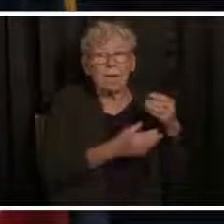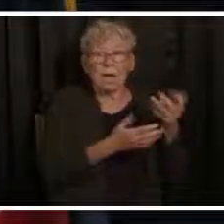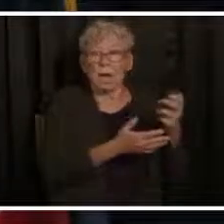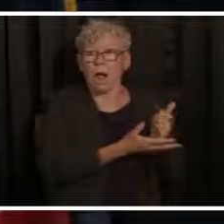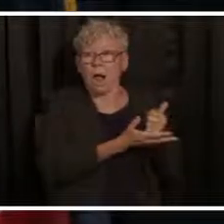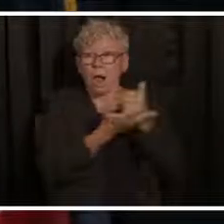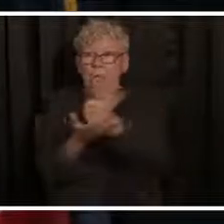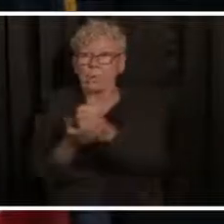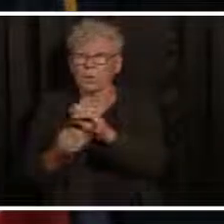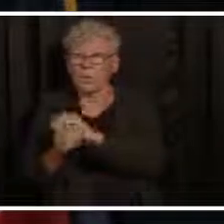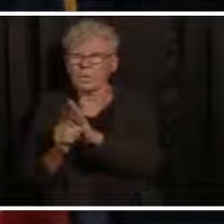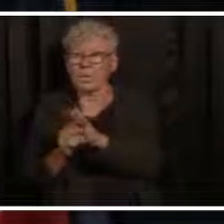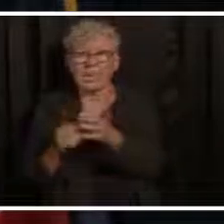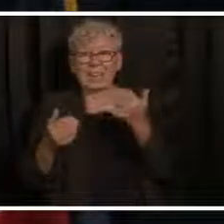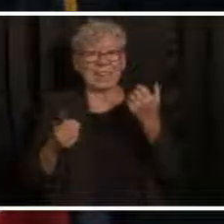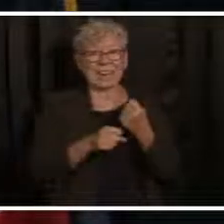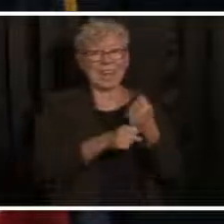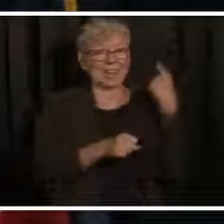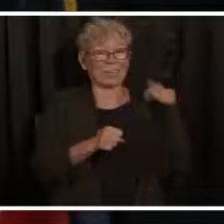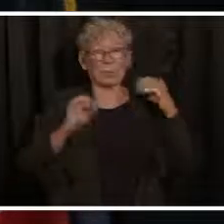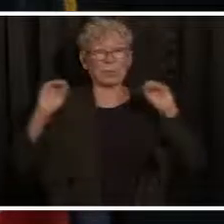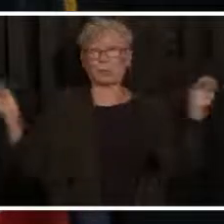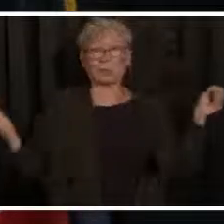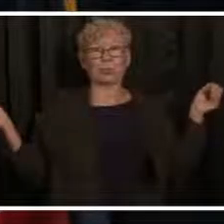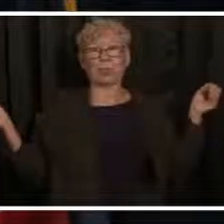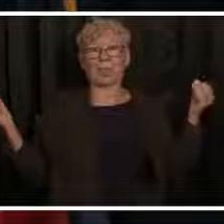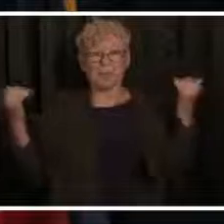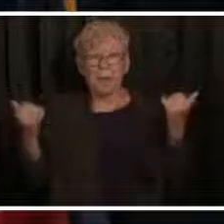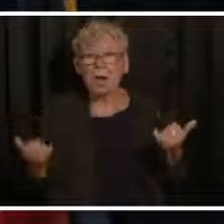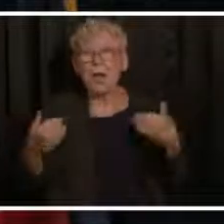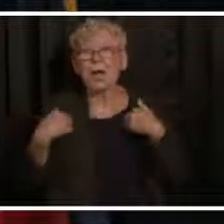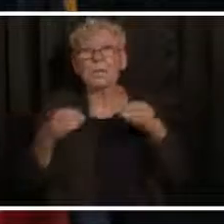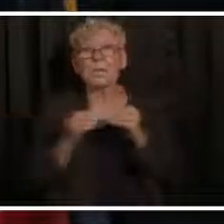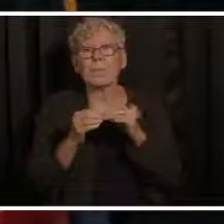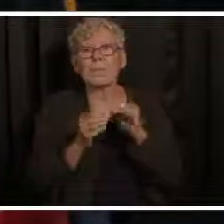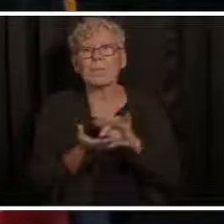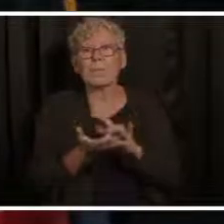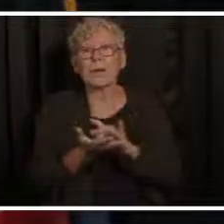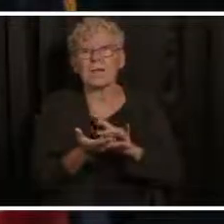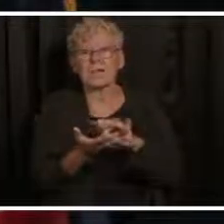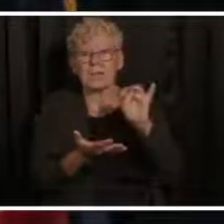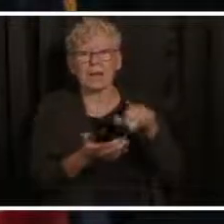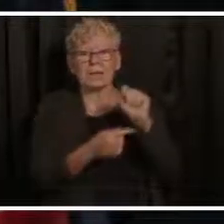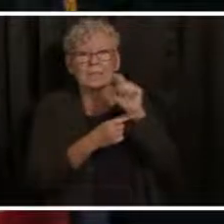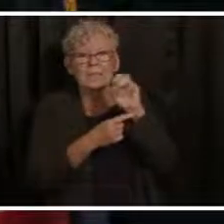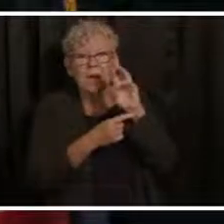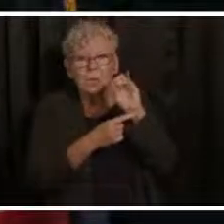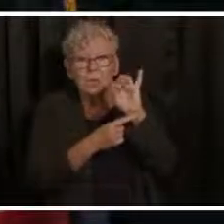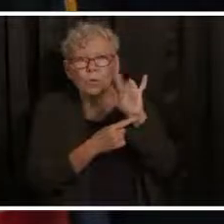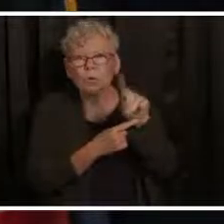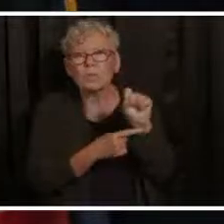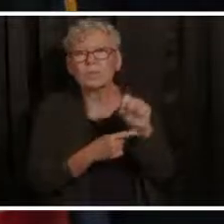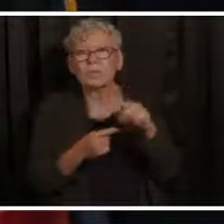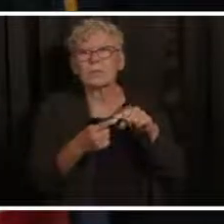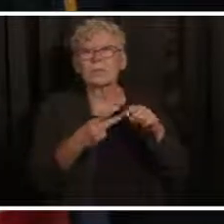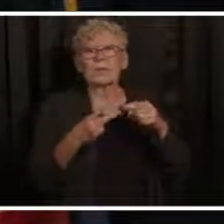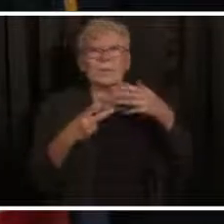ago where he said, you know, there's nothing you can do, uh steroid treatments, um plasma, many other treatments that have